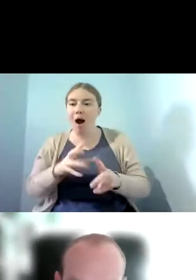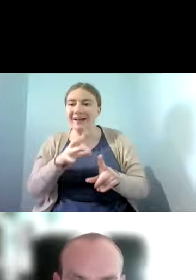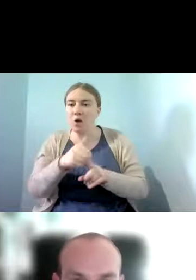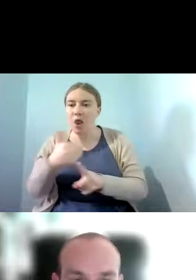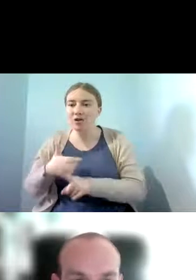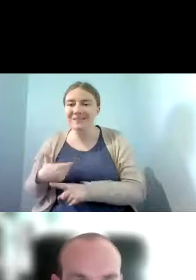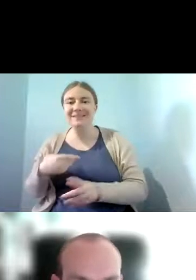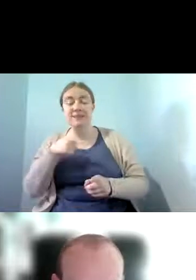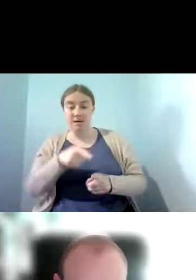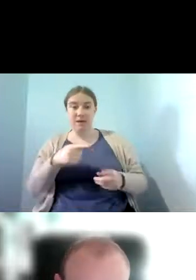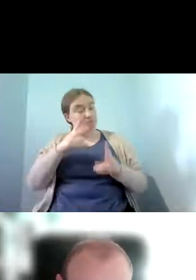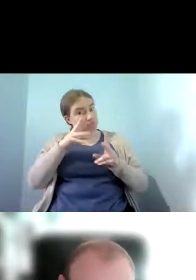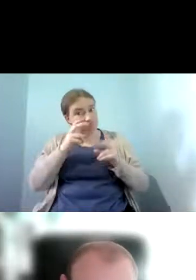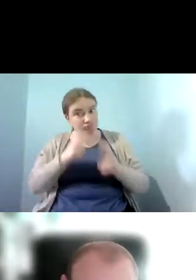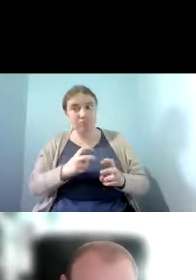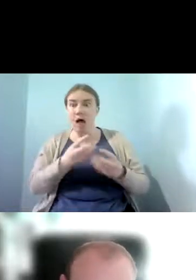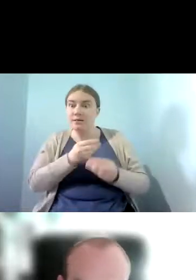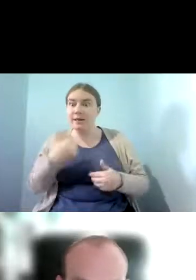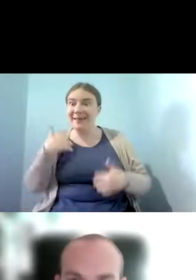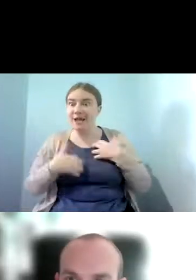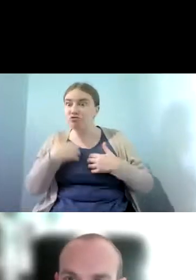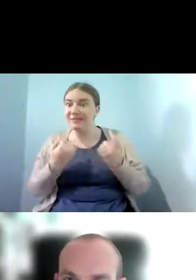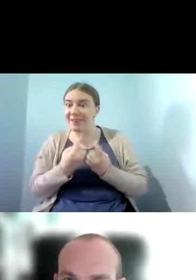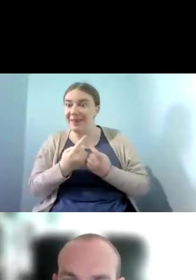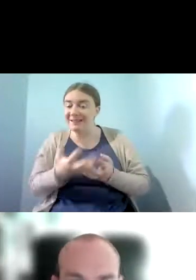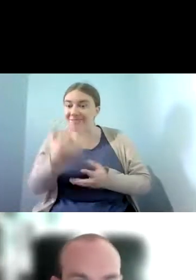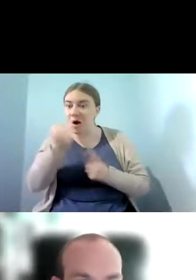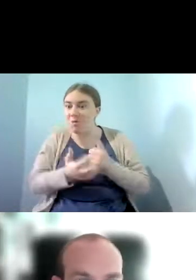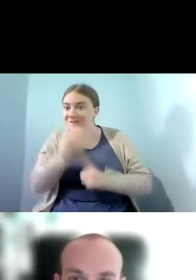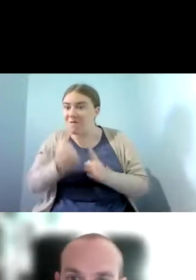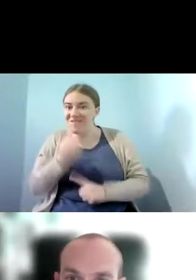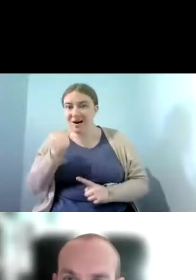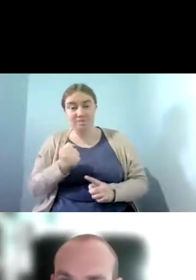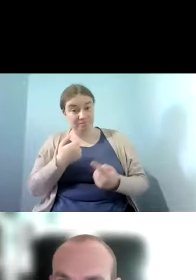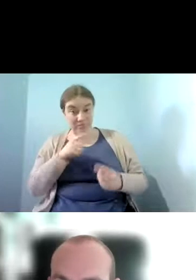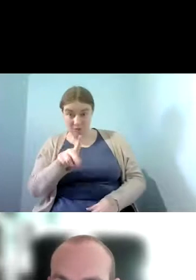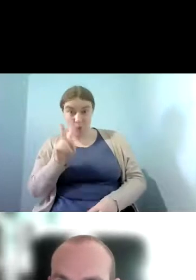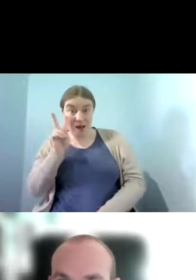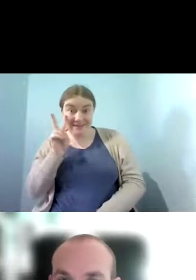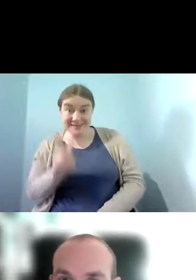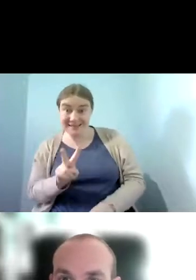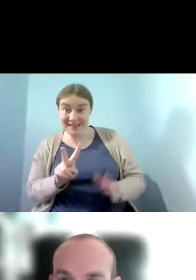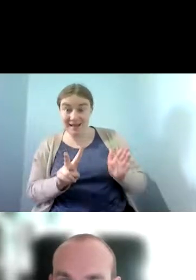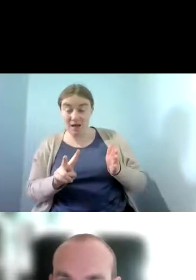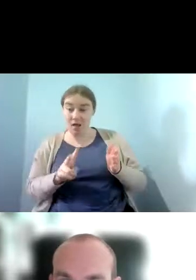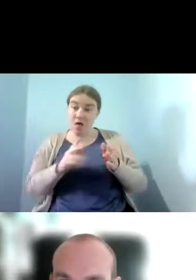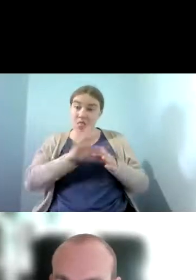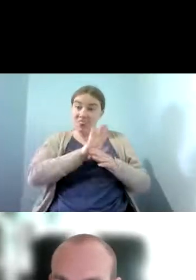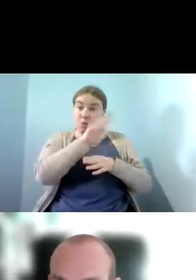the line of the original weir um you can just about make out the weir on the right hand photo